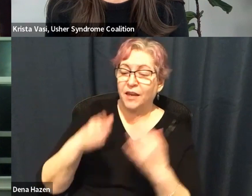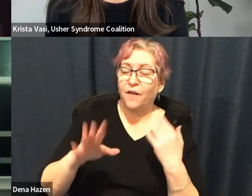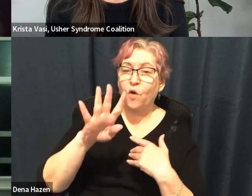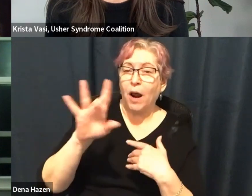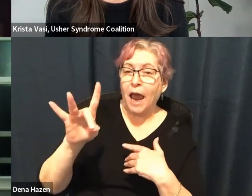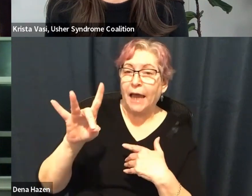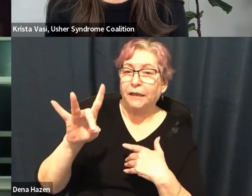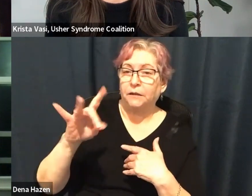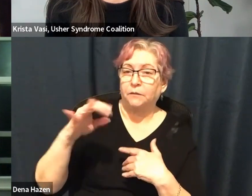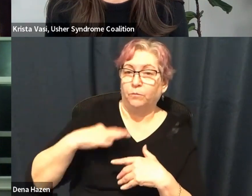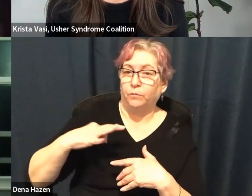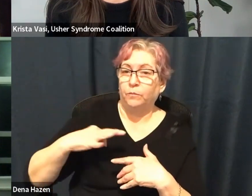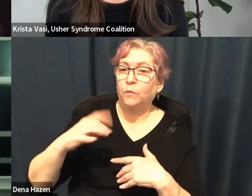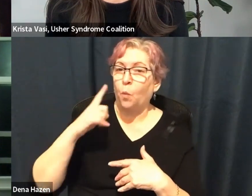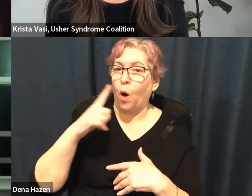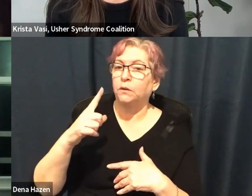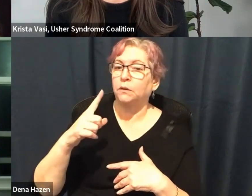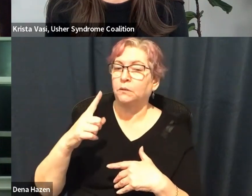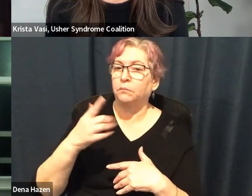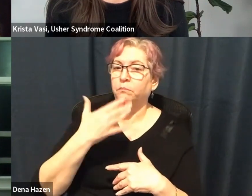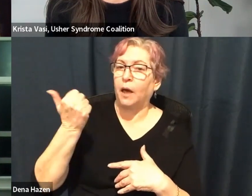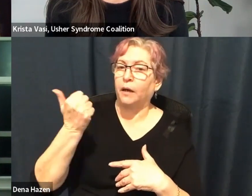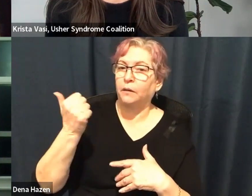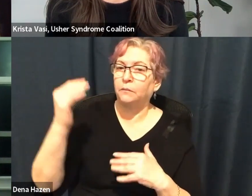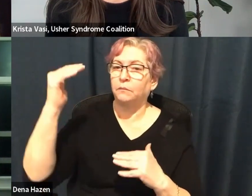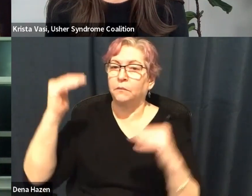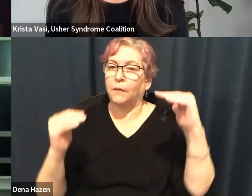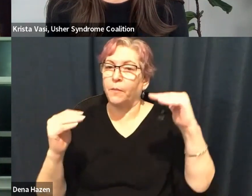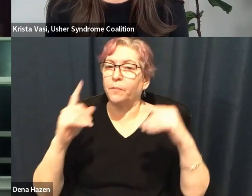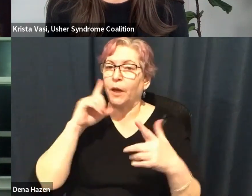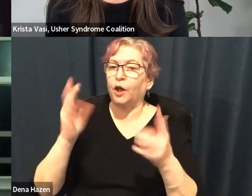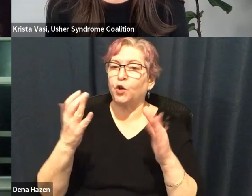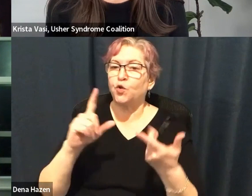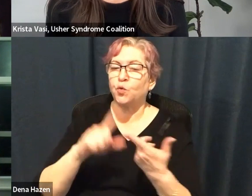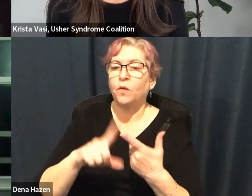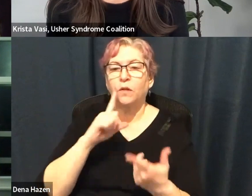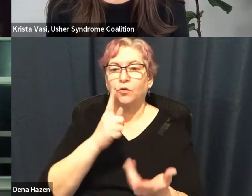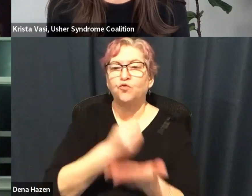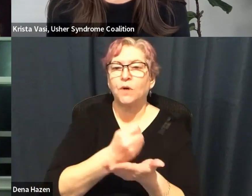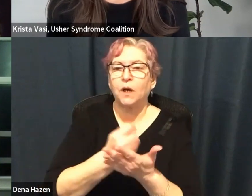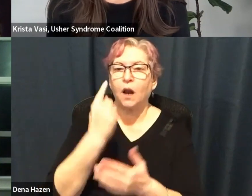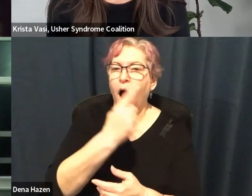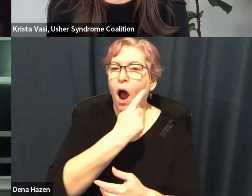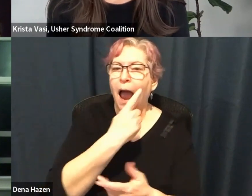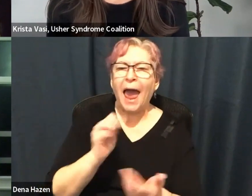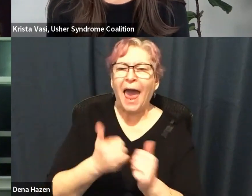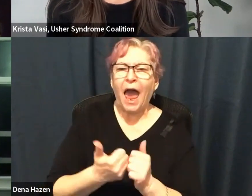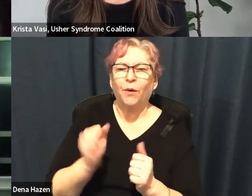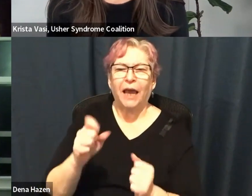was higher than the treated eye. How can this be? Are they reading it correctly?" Well, I can, I can have a stab at that.